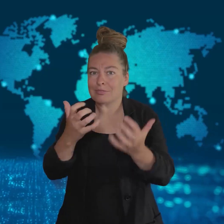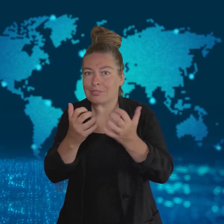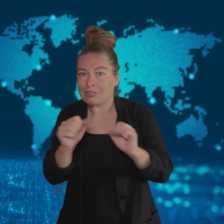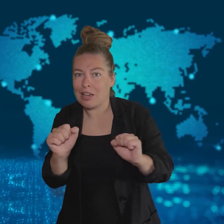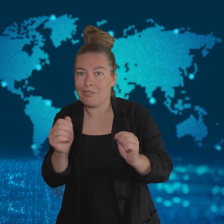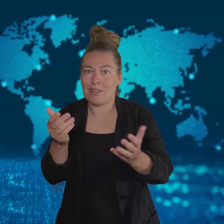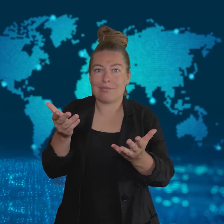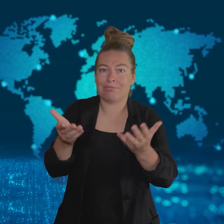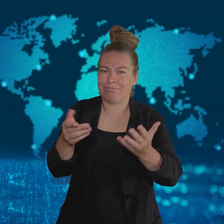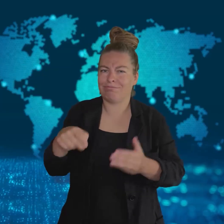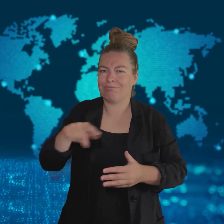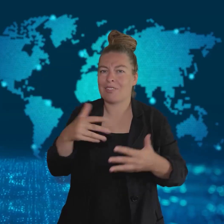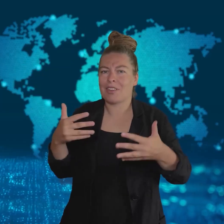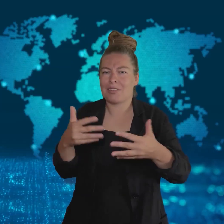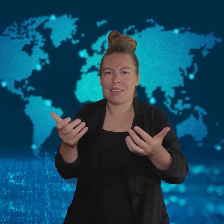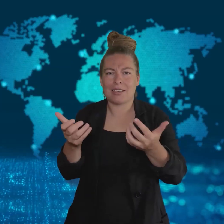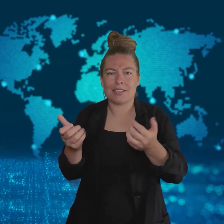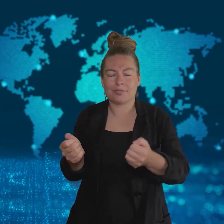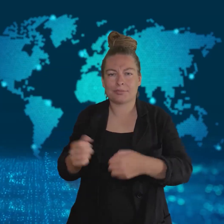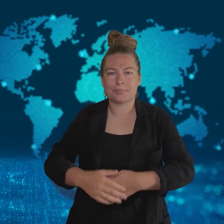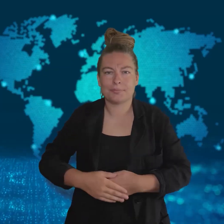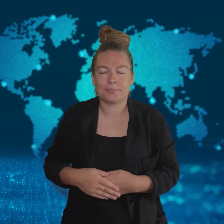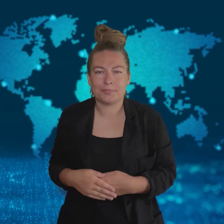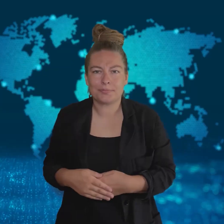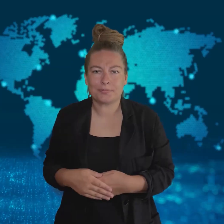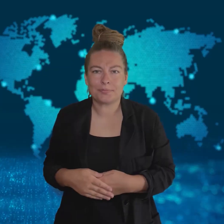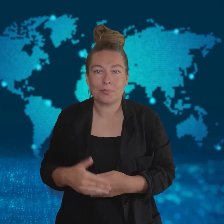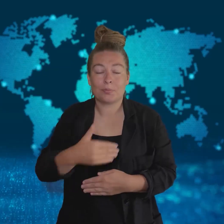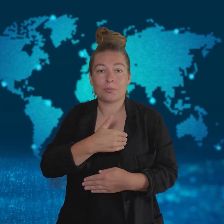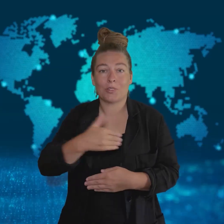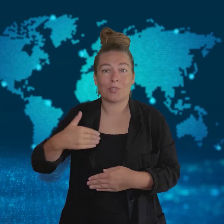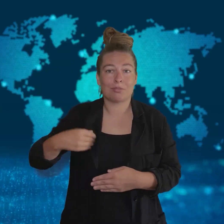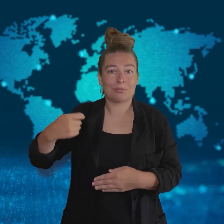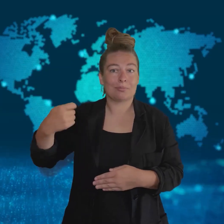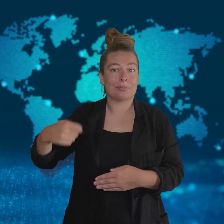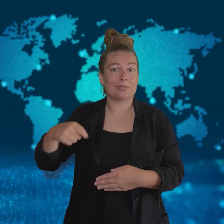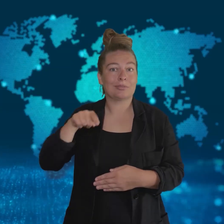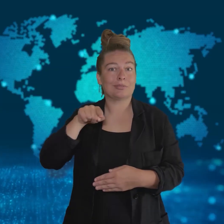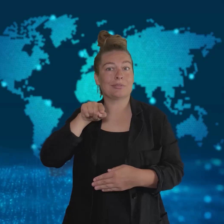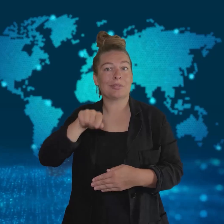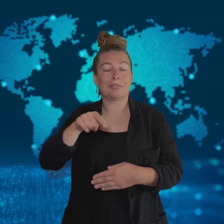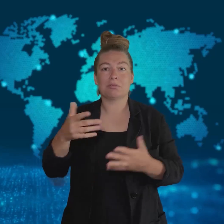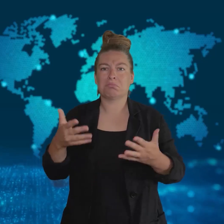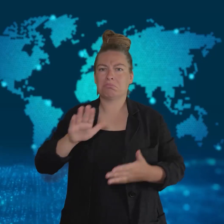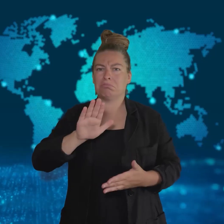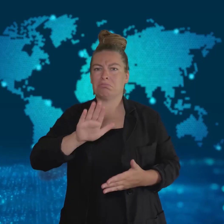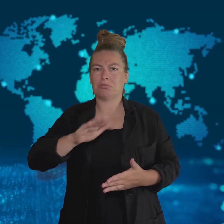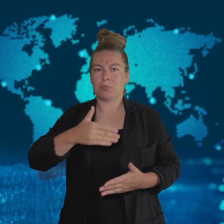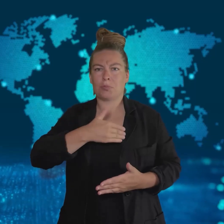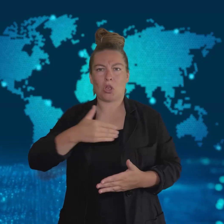Due to an invasion between Ukraine and Russia.